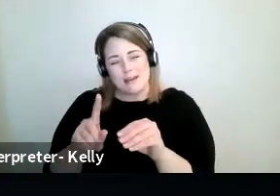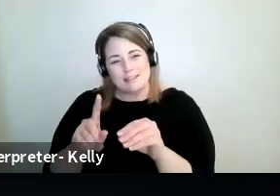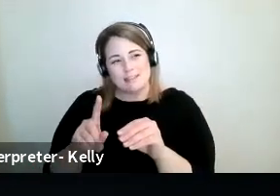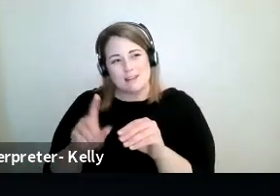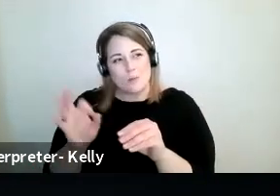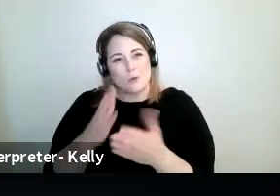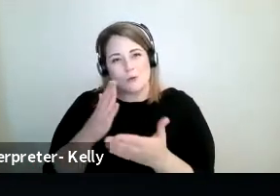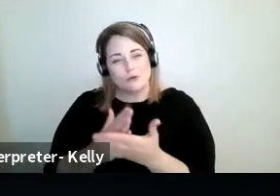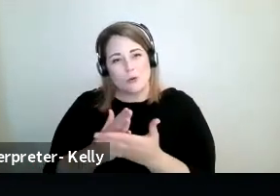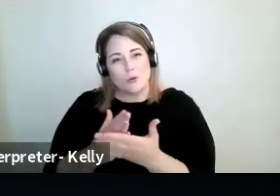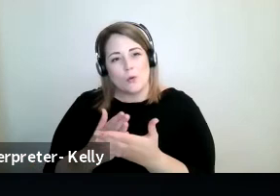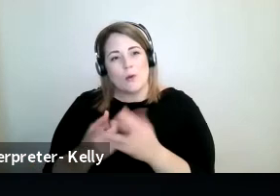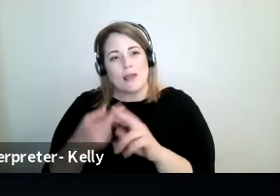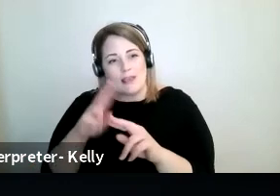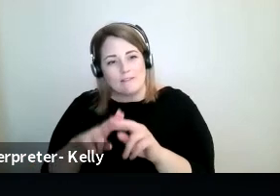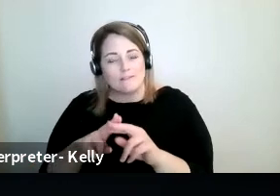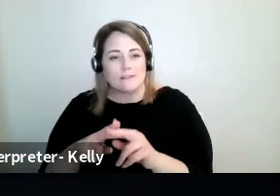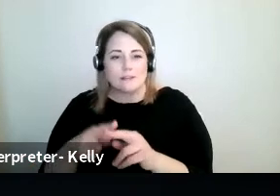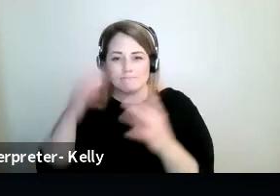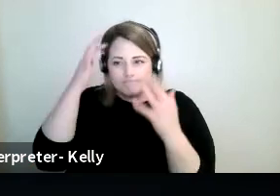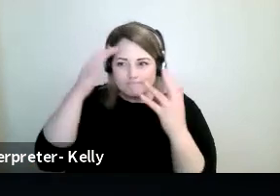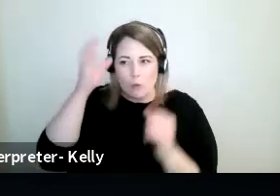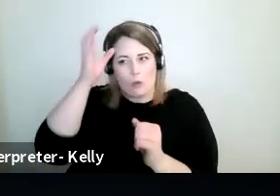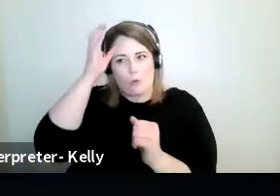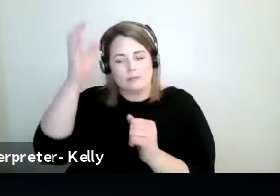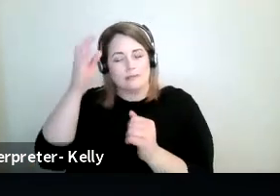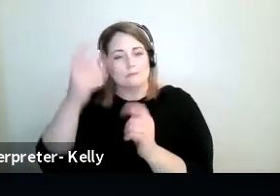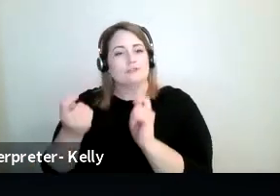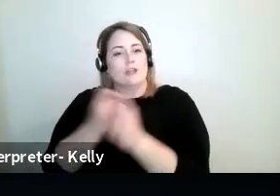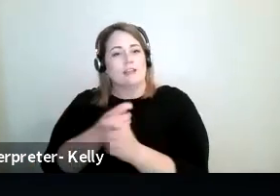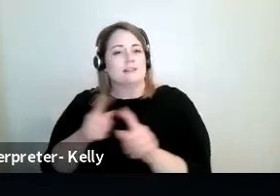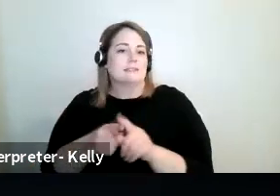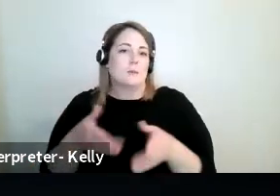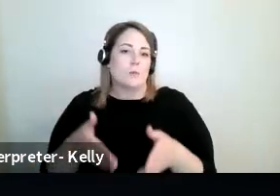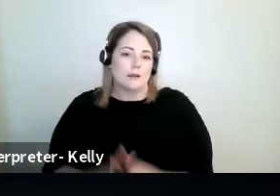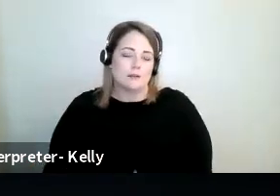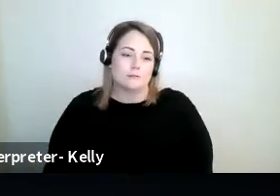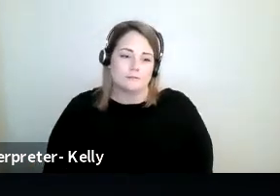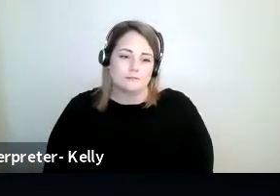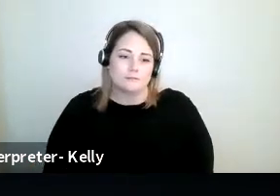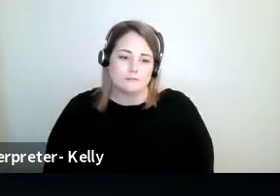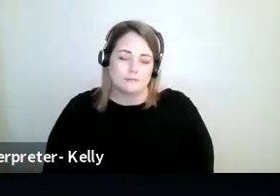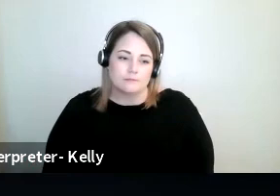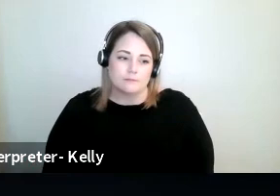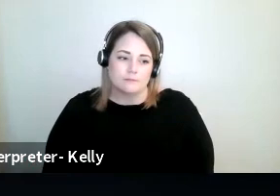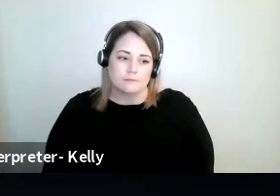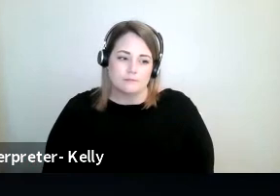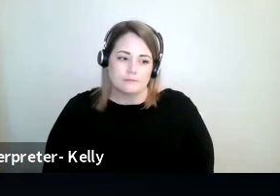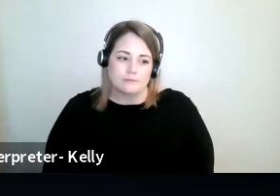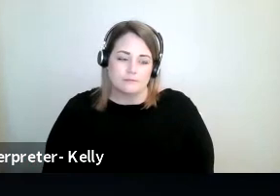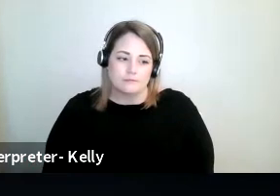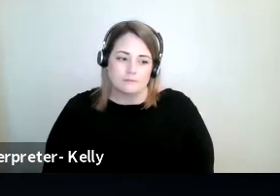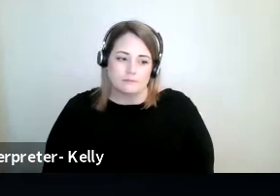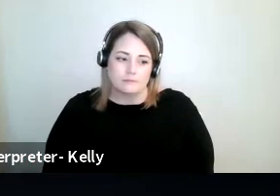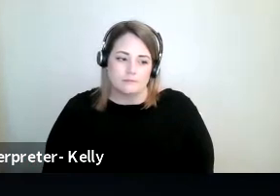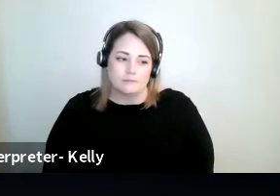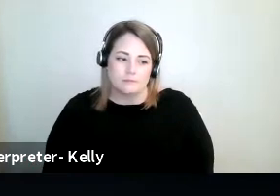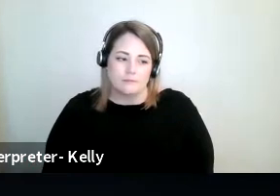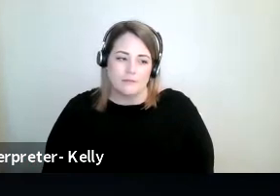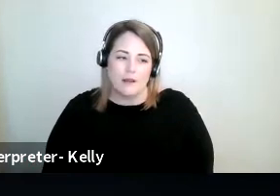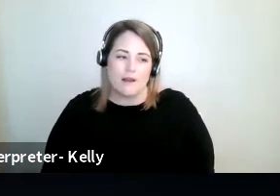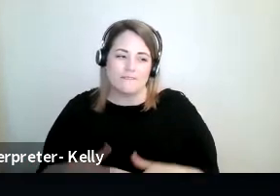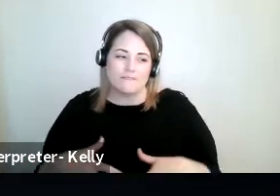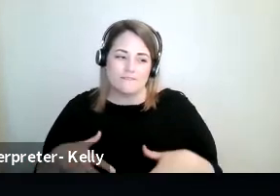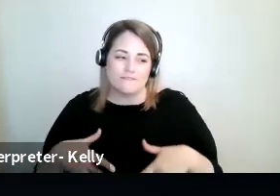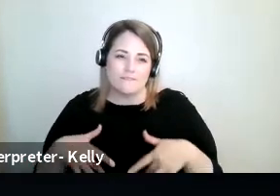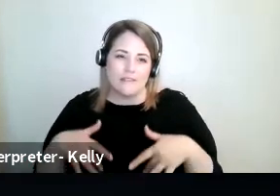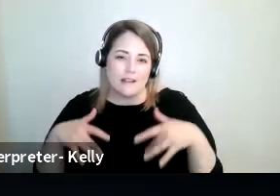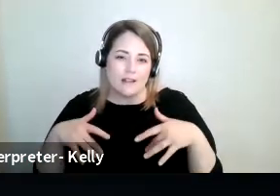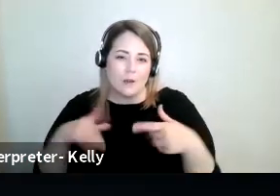conceptualisation in the same way. And I feel like we still hold that kind of 19th century